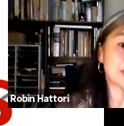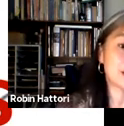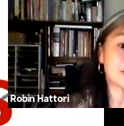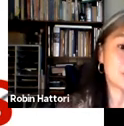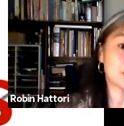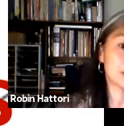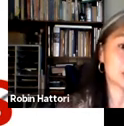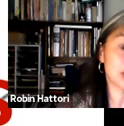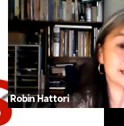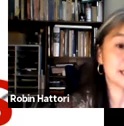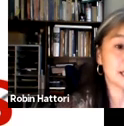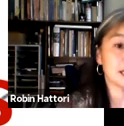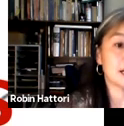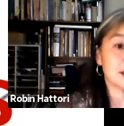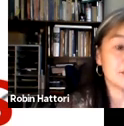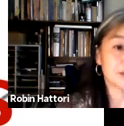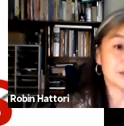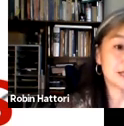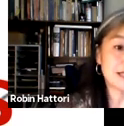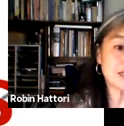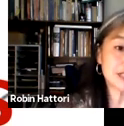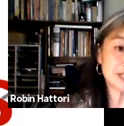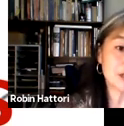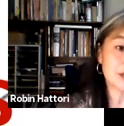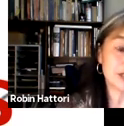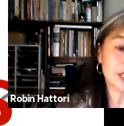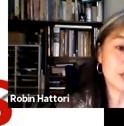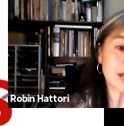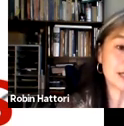have a bride. And it was not unusual in those times. They